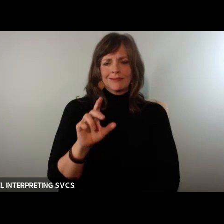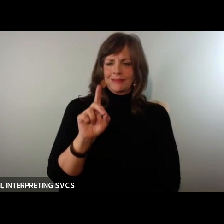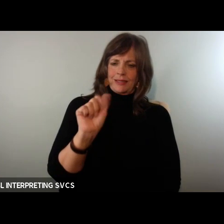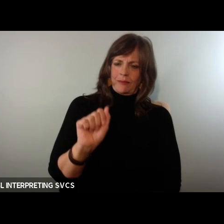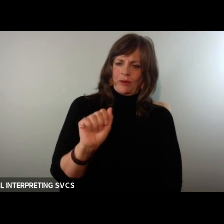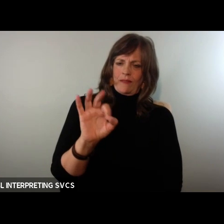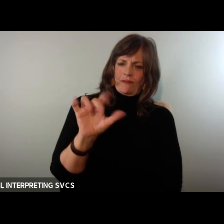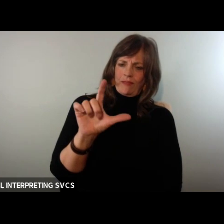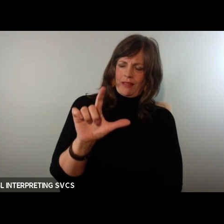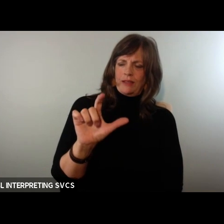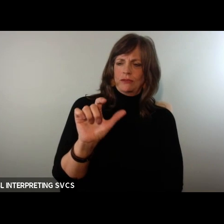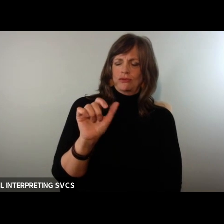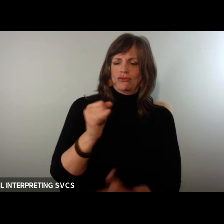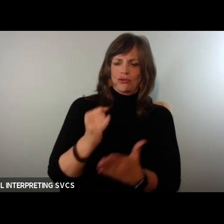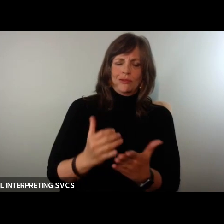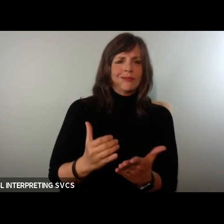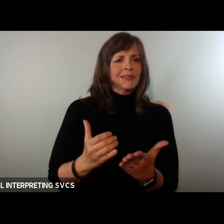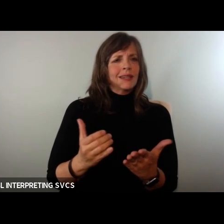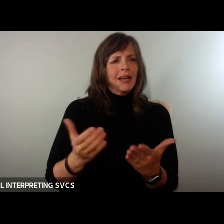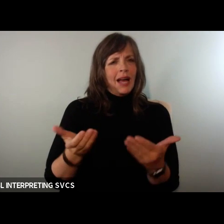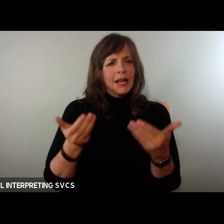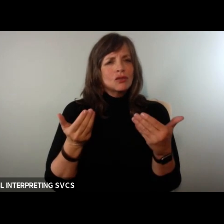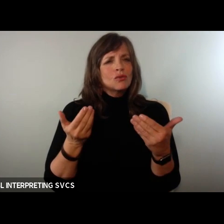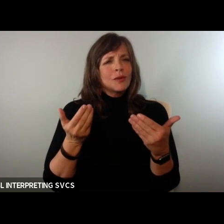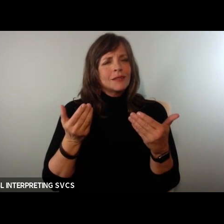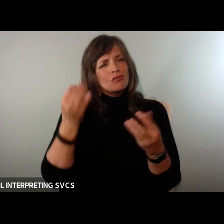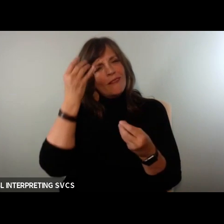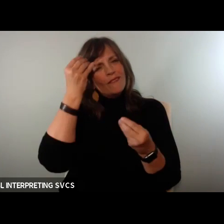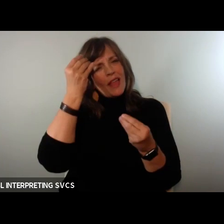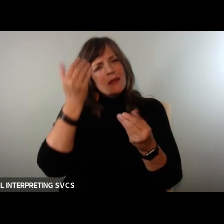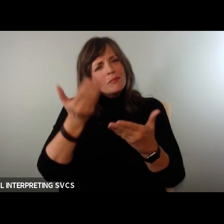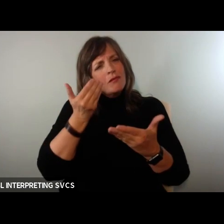So I'd love for us to take a breath, a communal breath together.